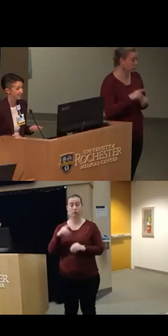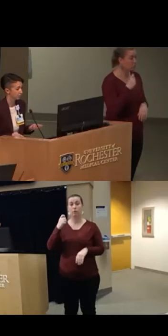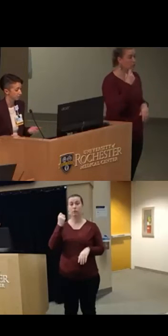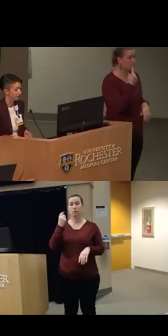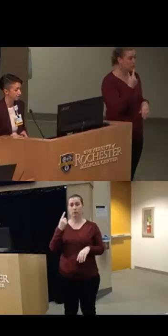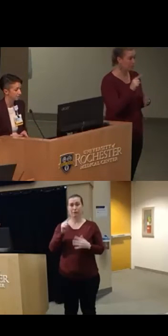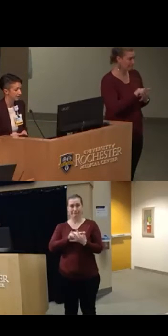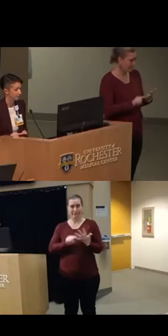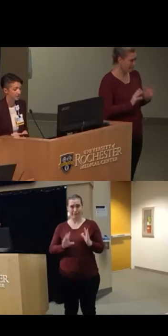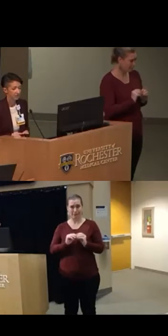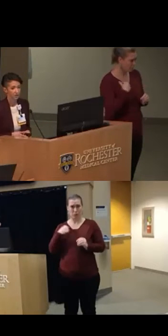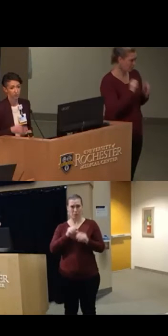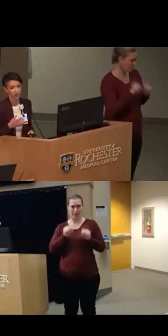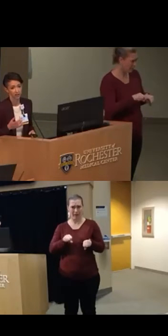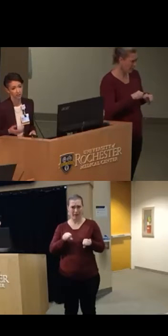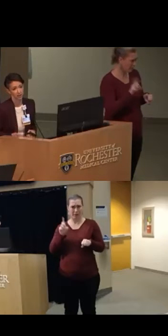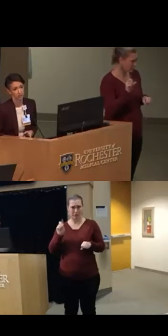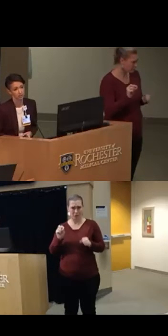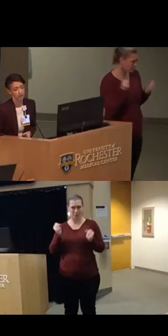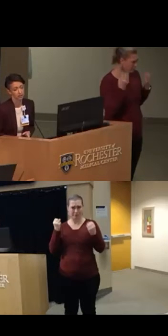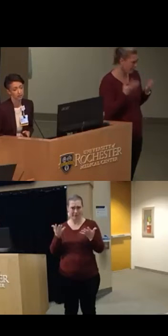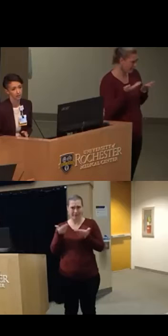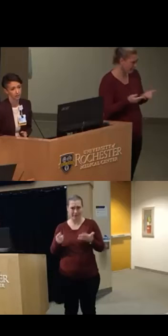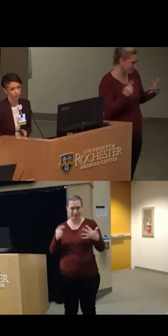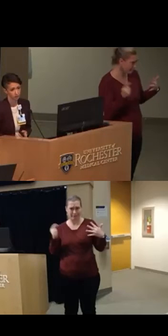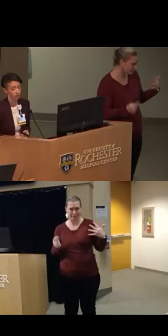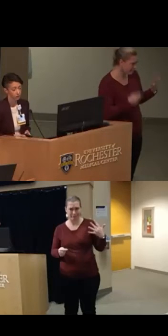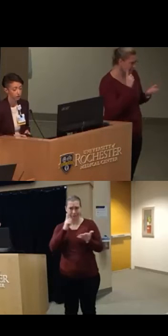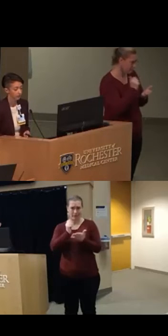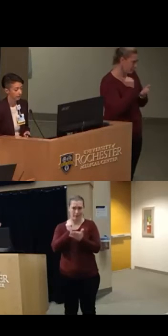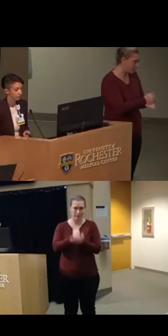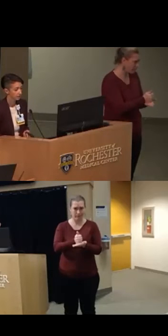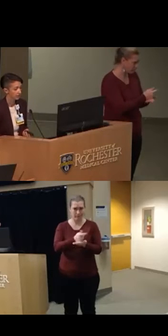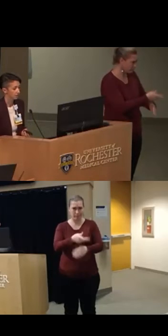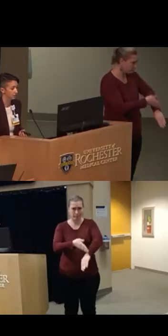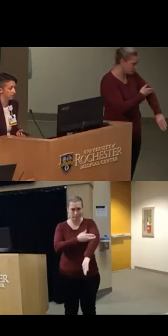to help somebody feel better so we are going to start with that biocycle social assessment to